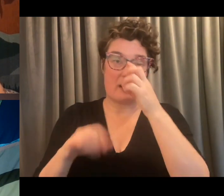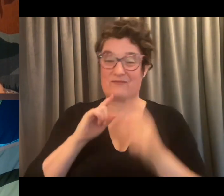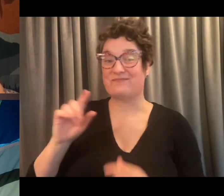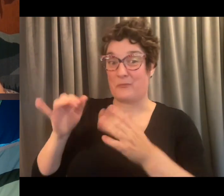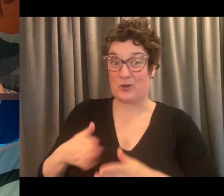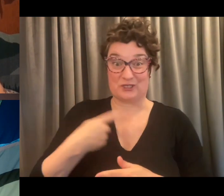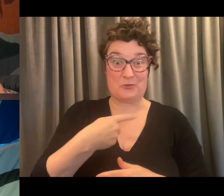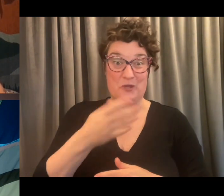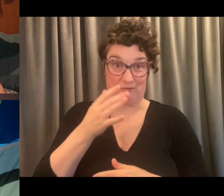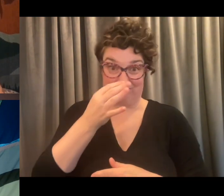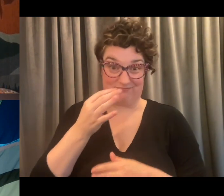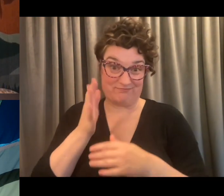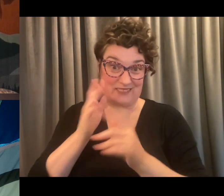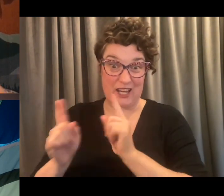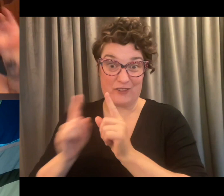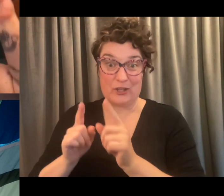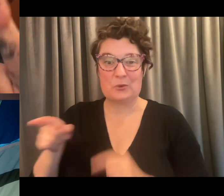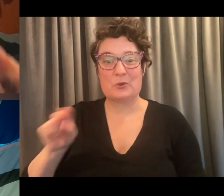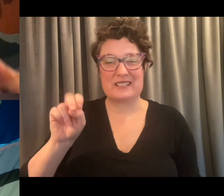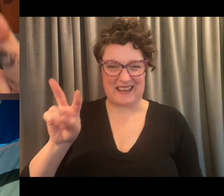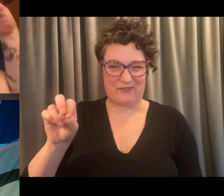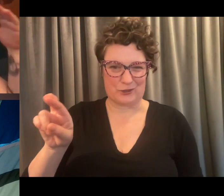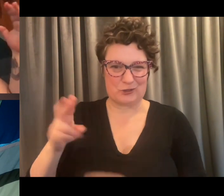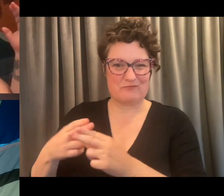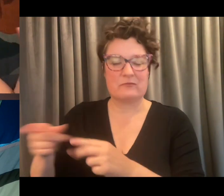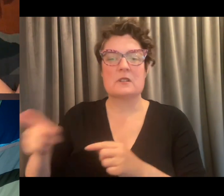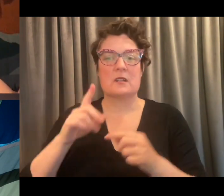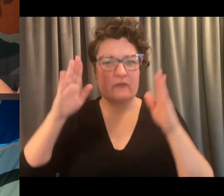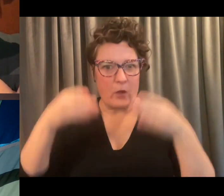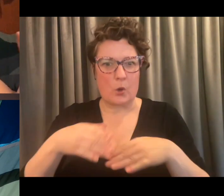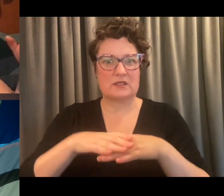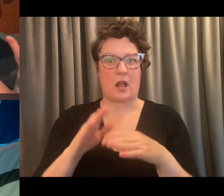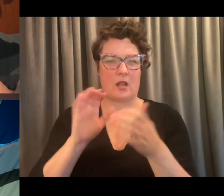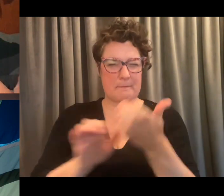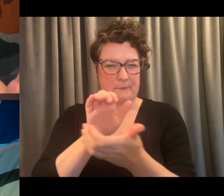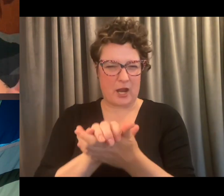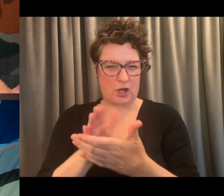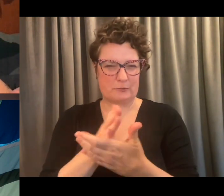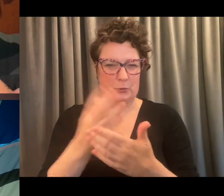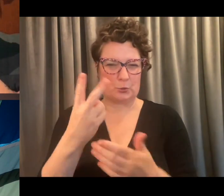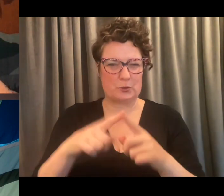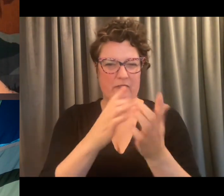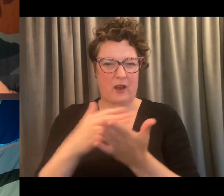really focuses on is this marriage between different aspects of God. So, You know, I think what one of the things you were just looking